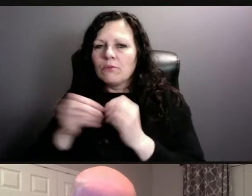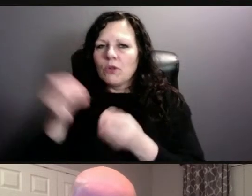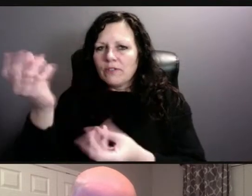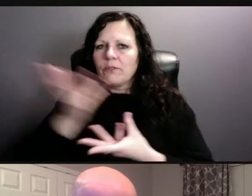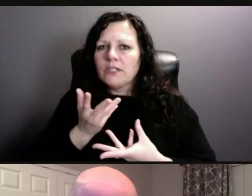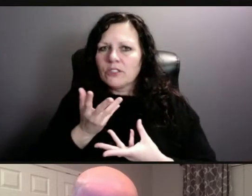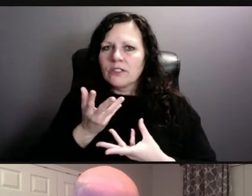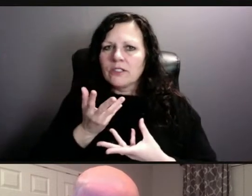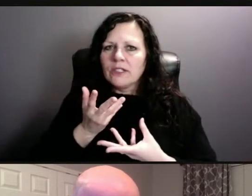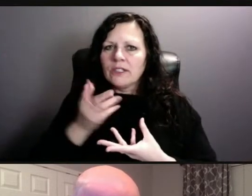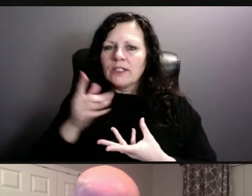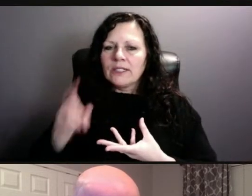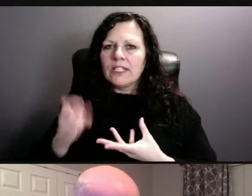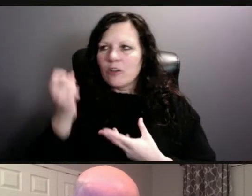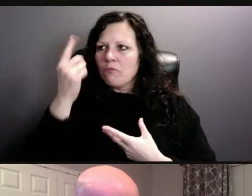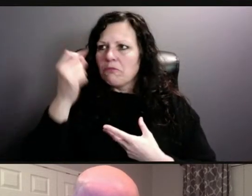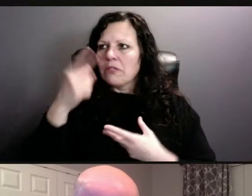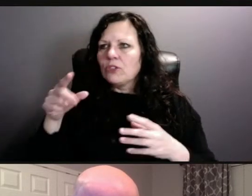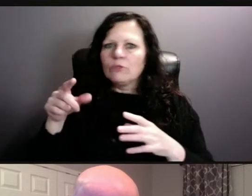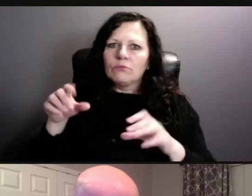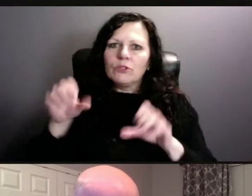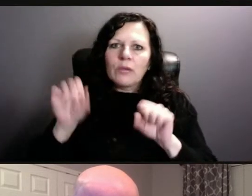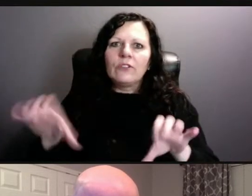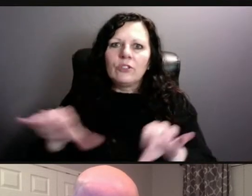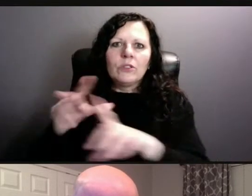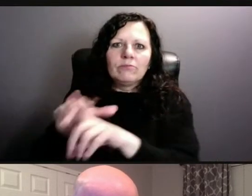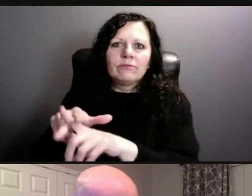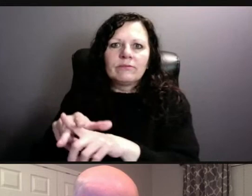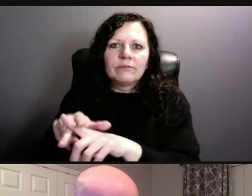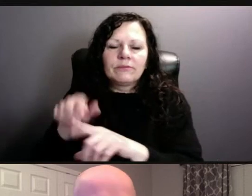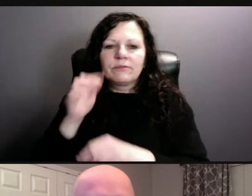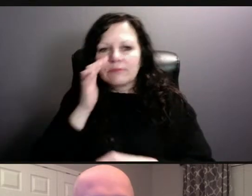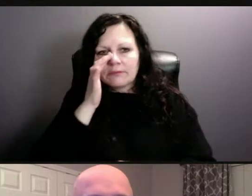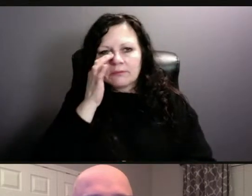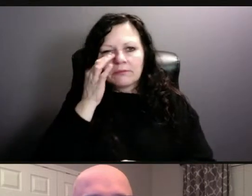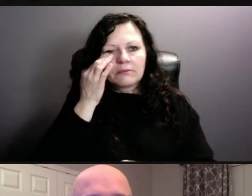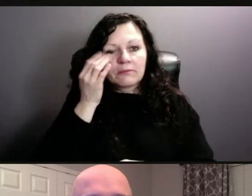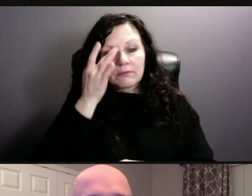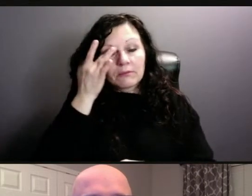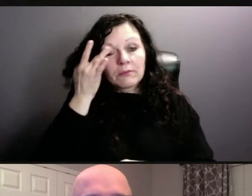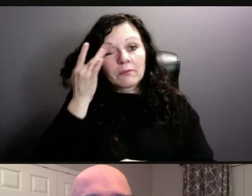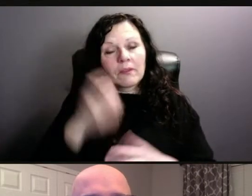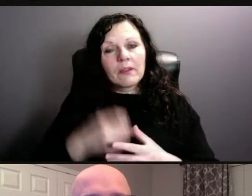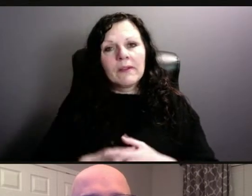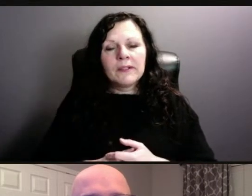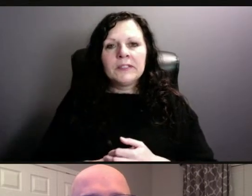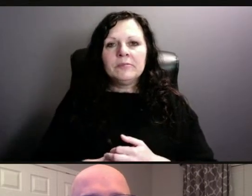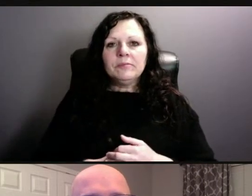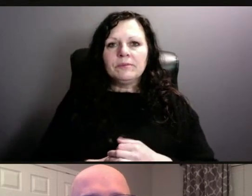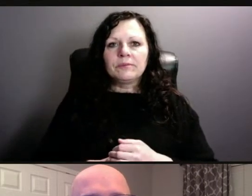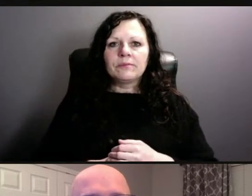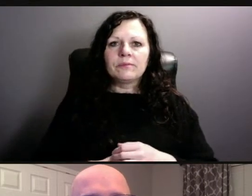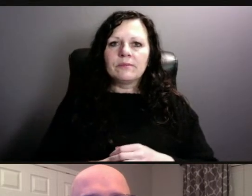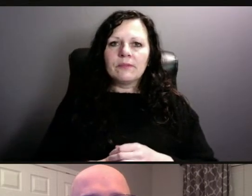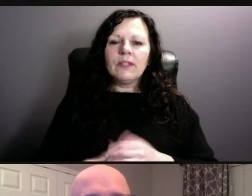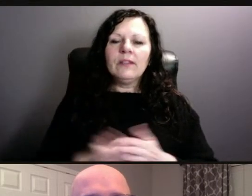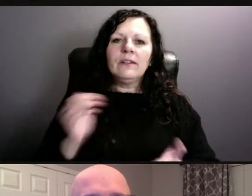MINDED ABOUT THE PAYROLL TAX BUT YOU WOULD HAVE TO GIVE ME SOME INFORMATION THAT SHOWS